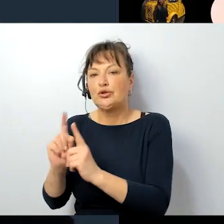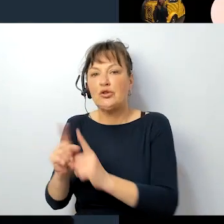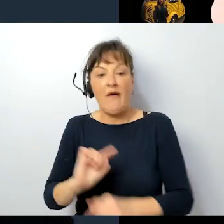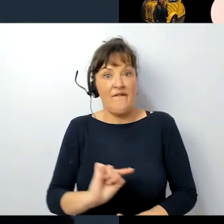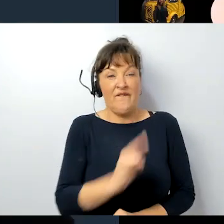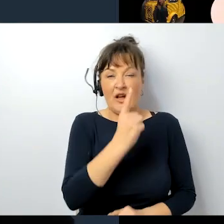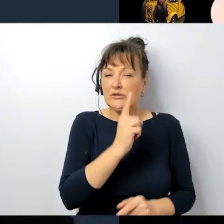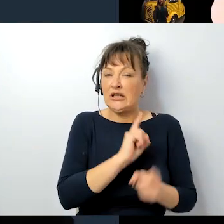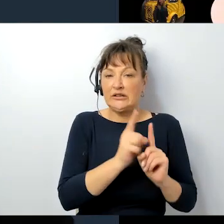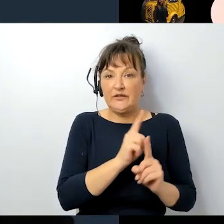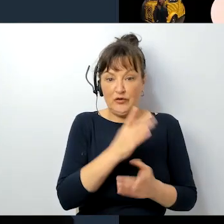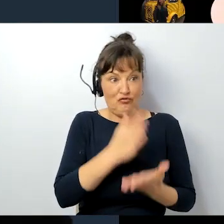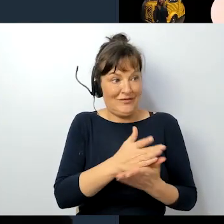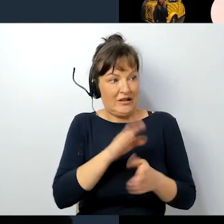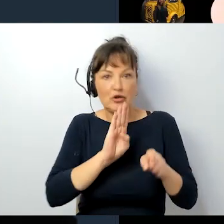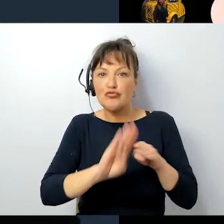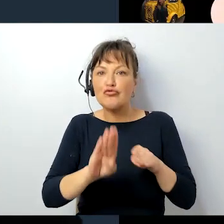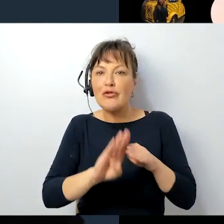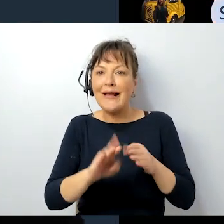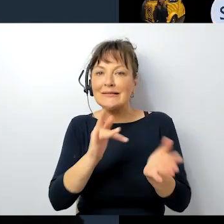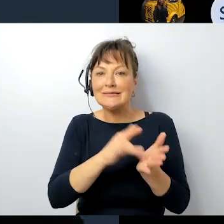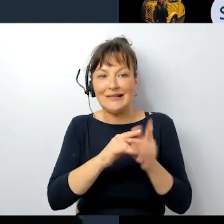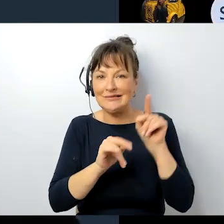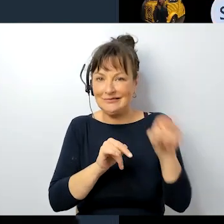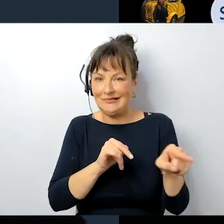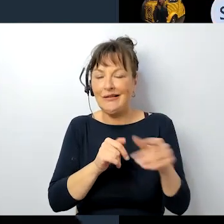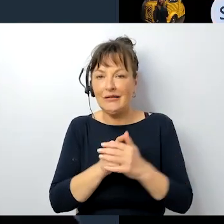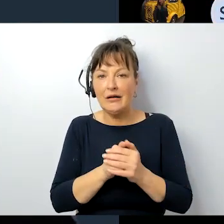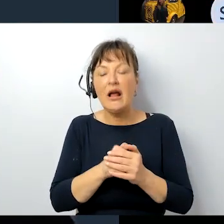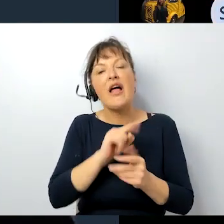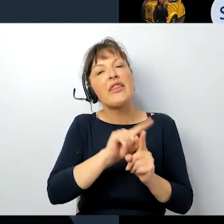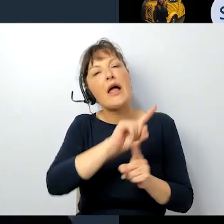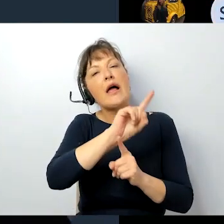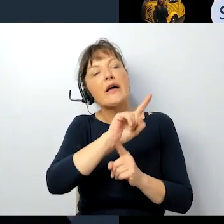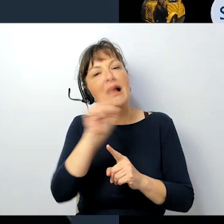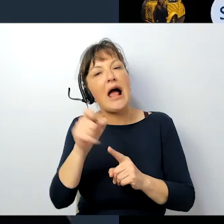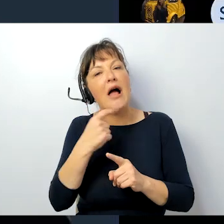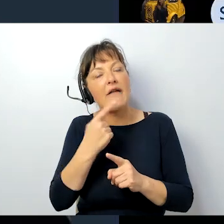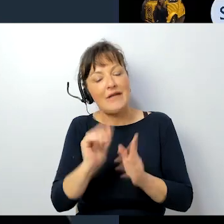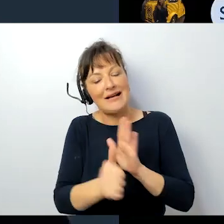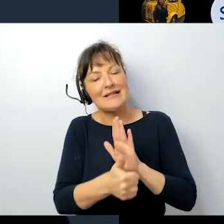Yes, so there was two interviews as Louisa has mentioned. There was the first interview at the